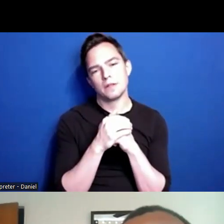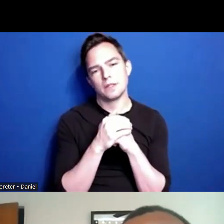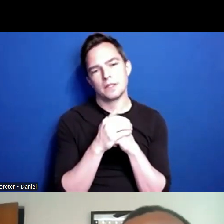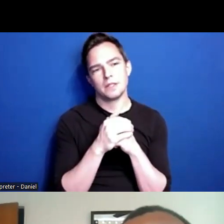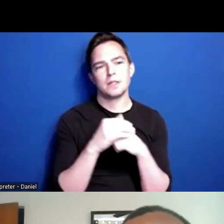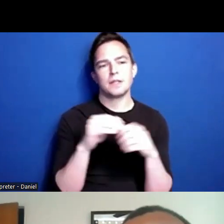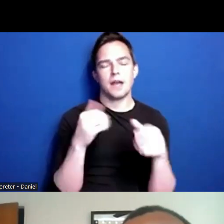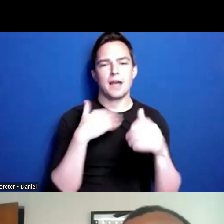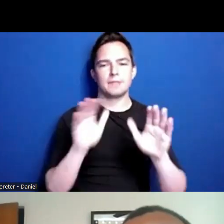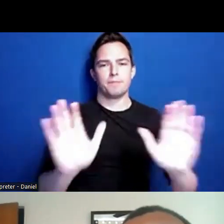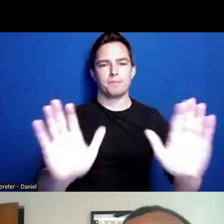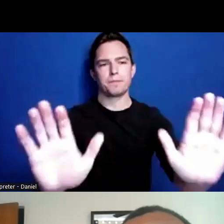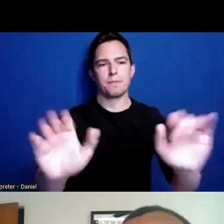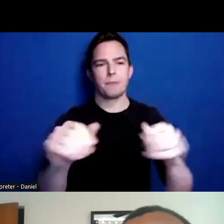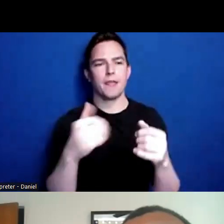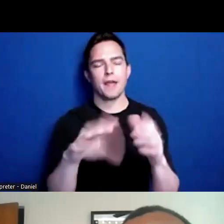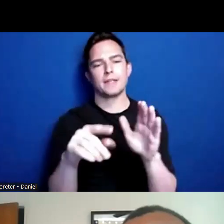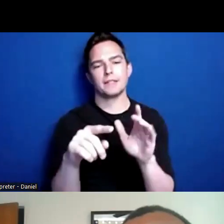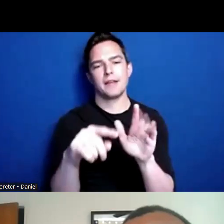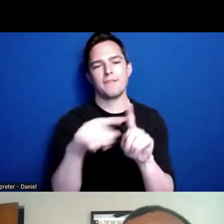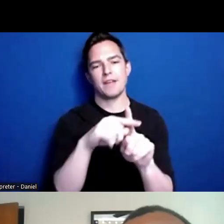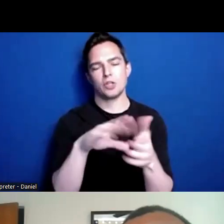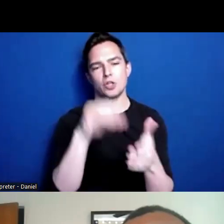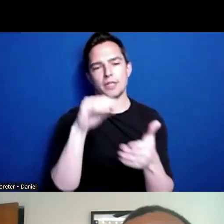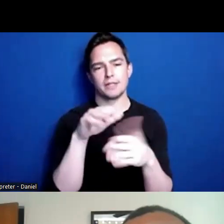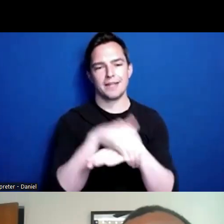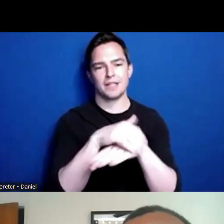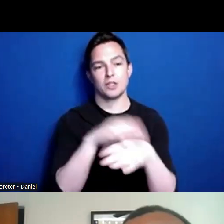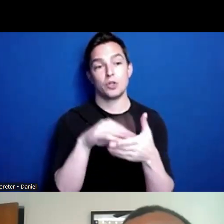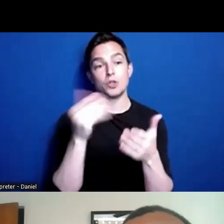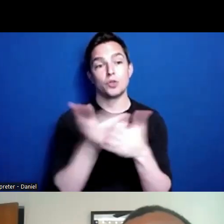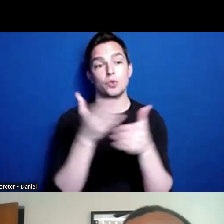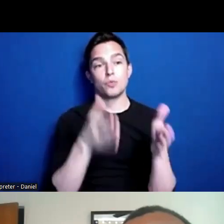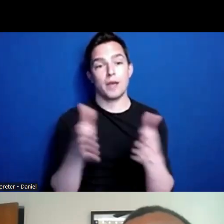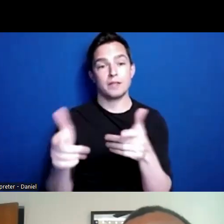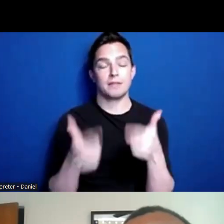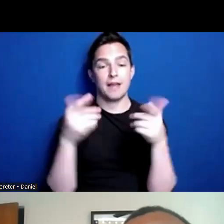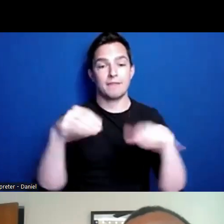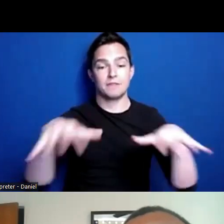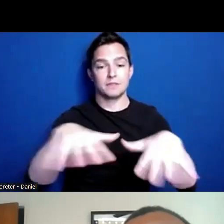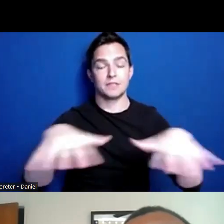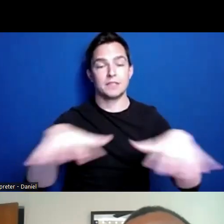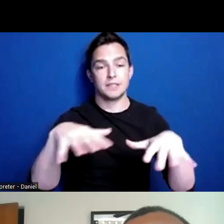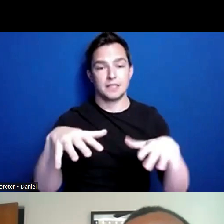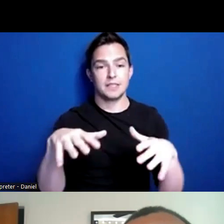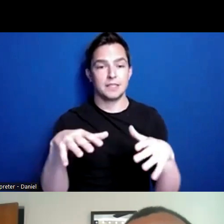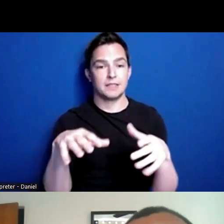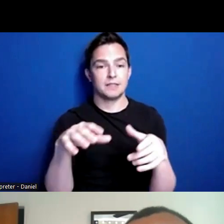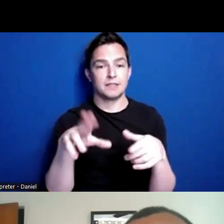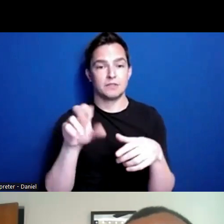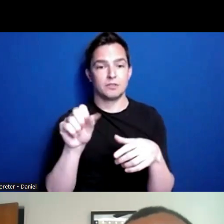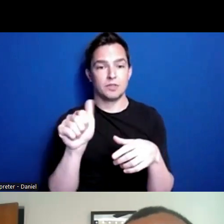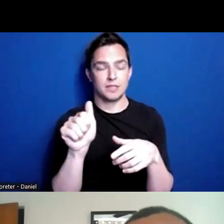learning English and learning new ways of life in America more quickly than my parents would be. So,